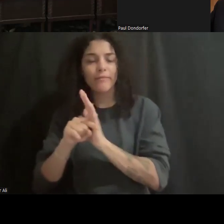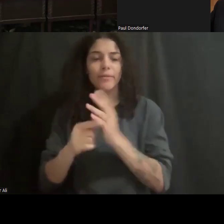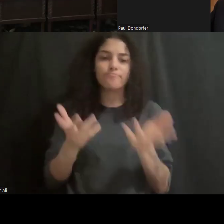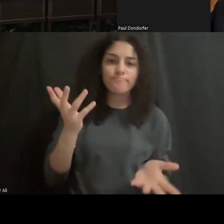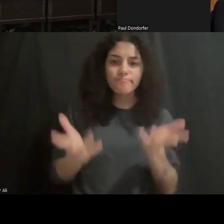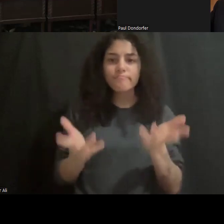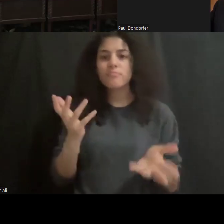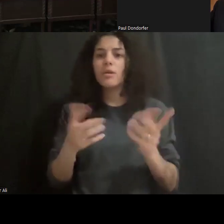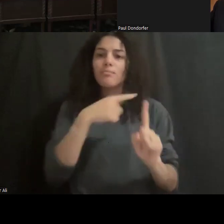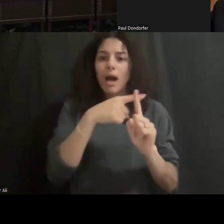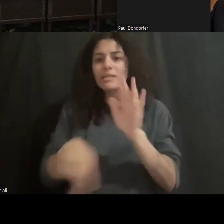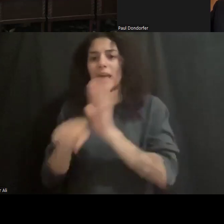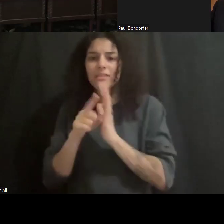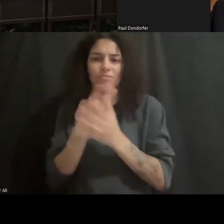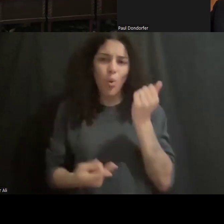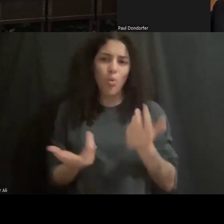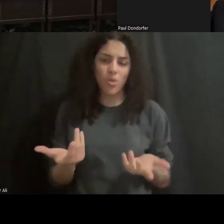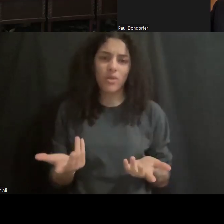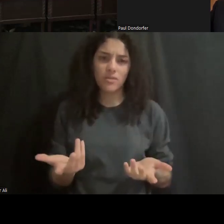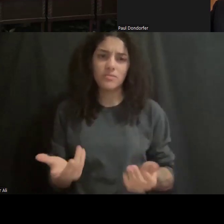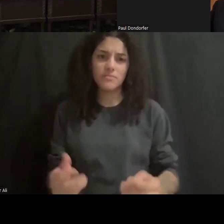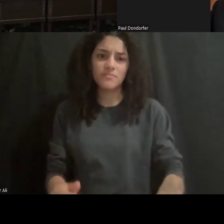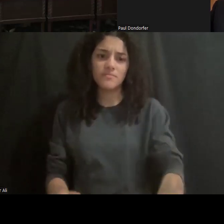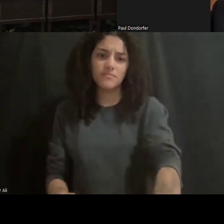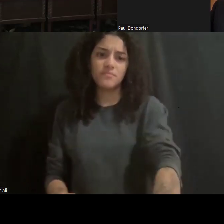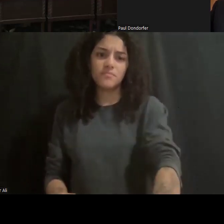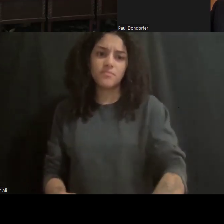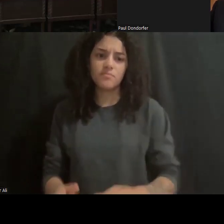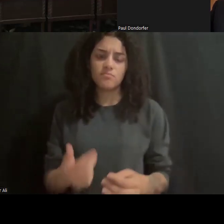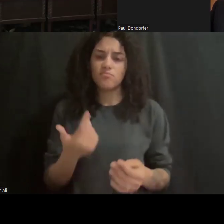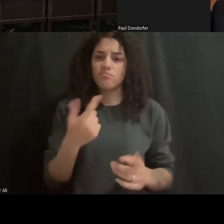uh effects of this type of a